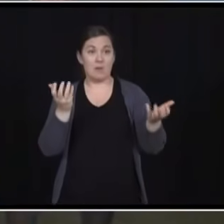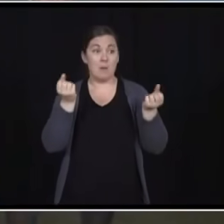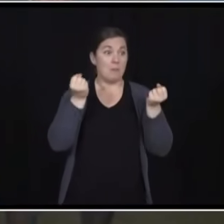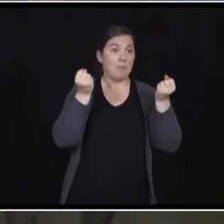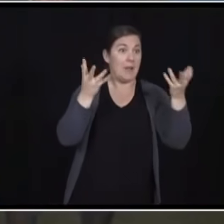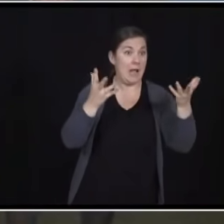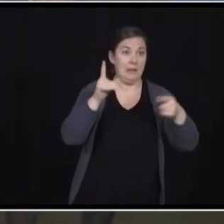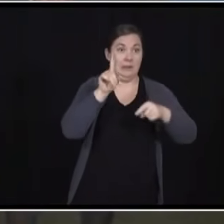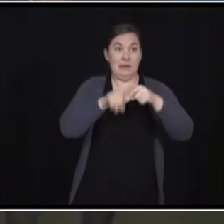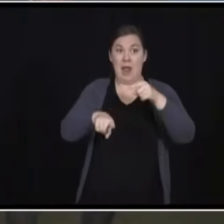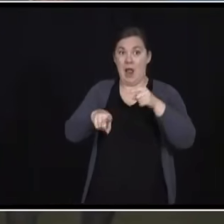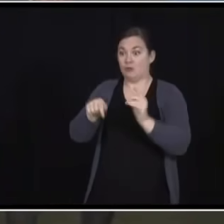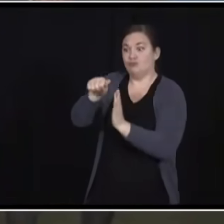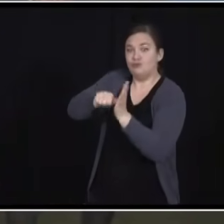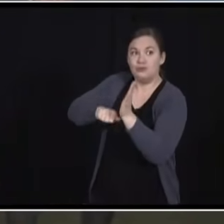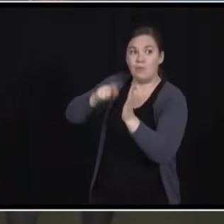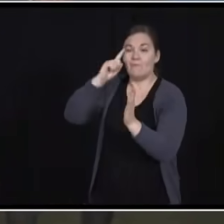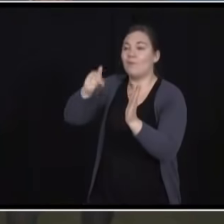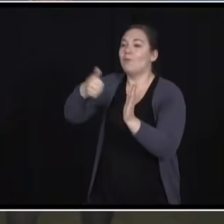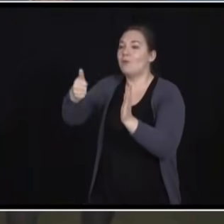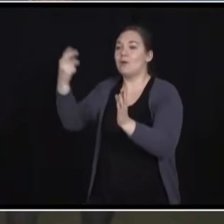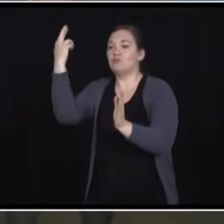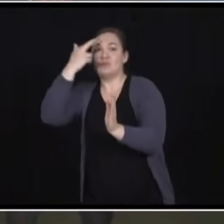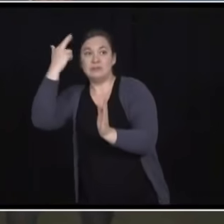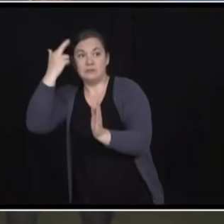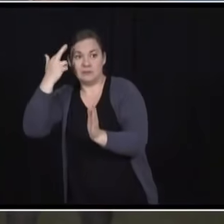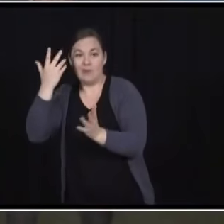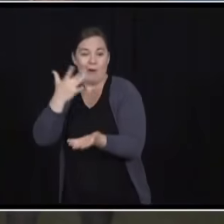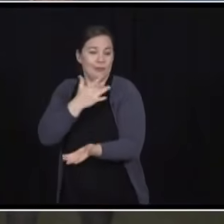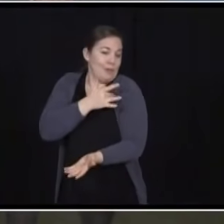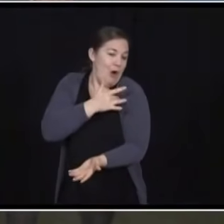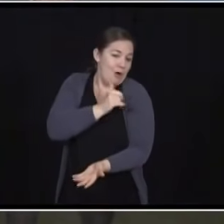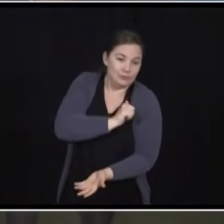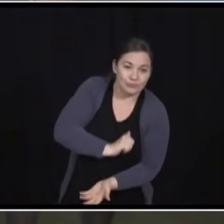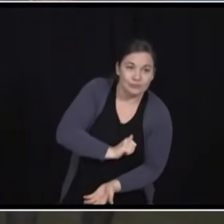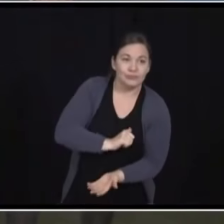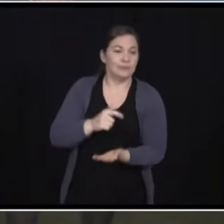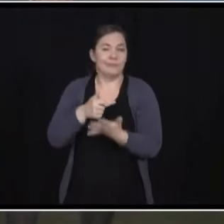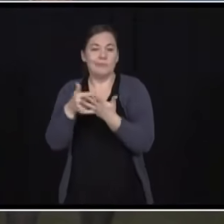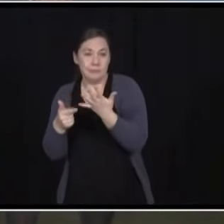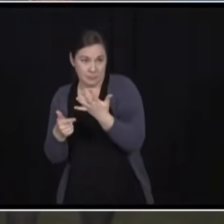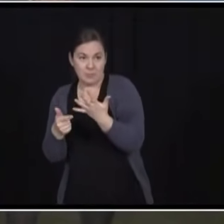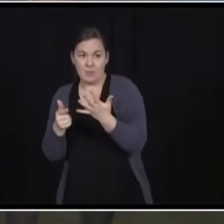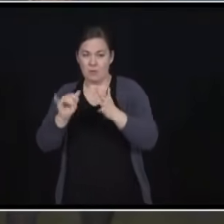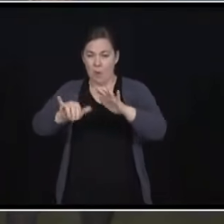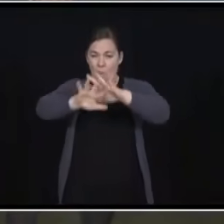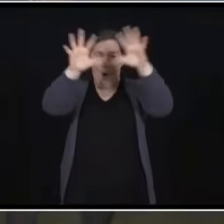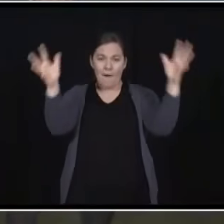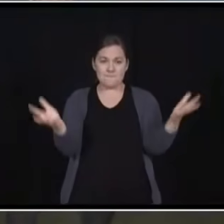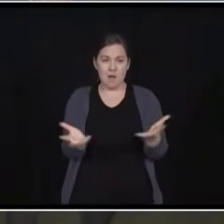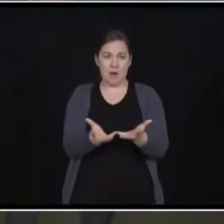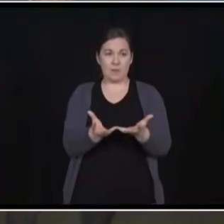Are they able to accommodate patients with COVID-19 both in the hospital generally and in the ICU, without impacting with so-called